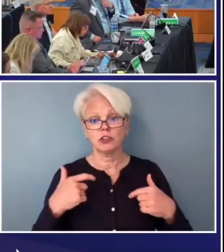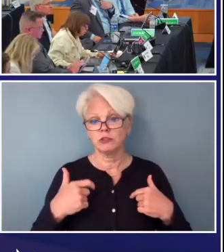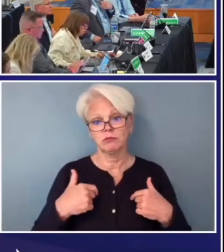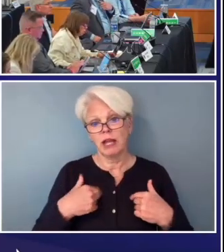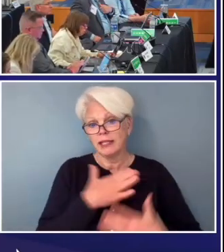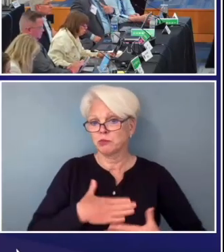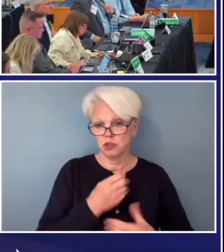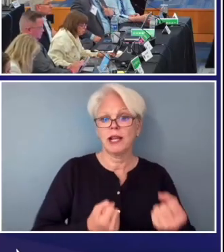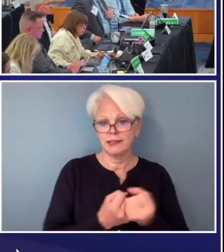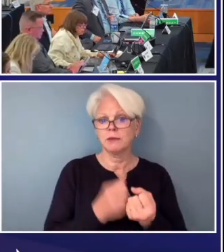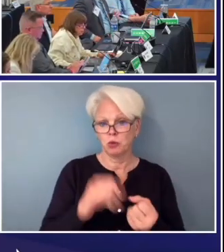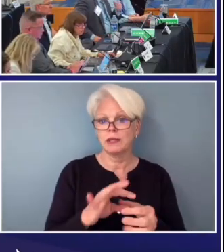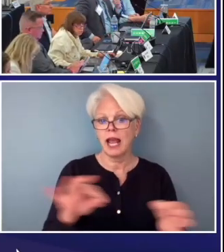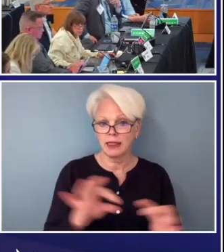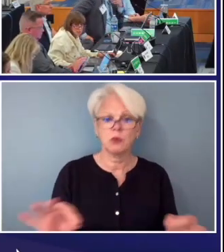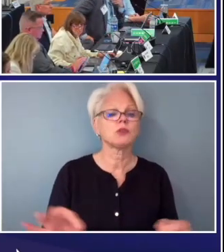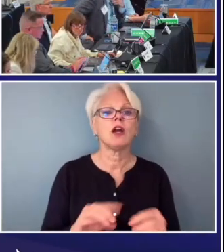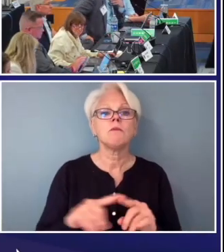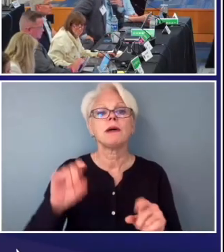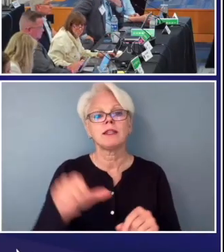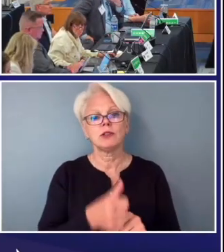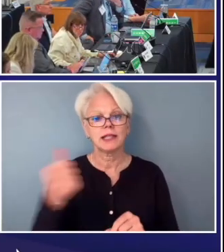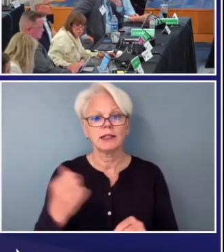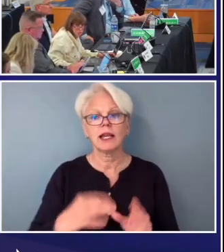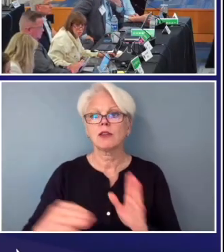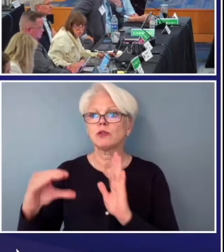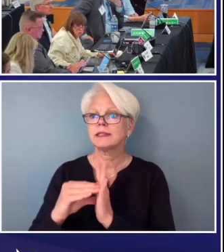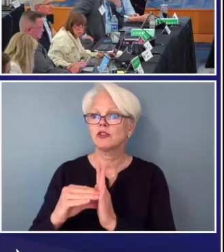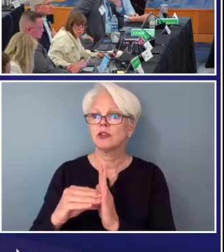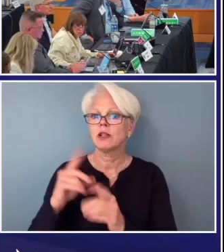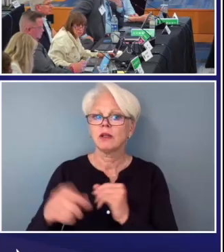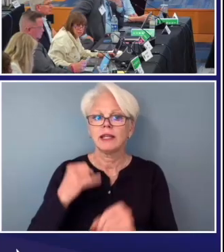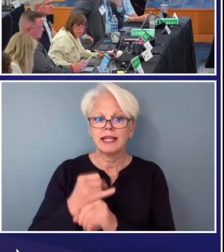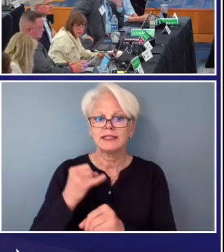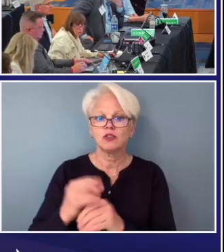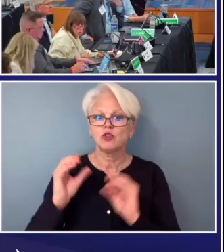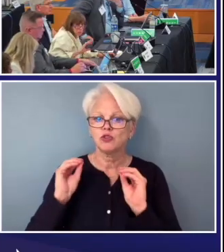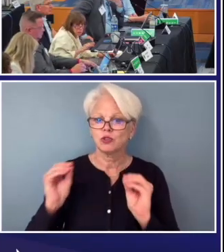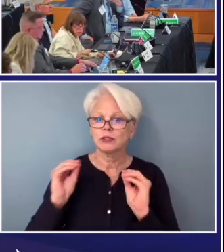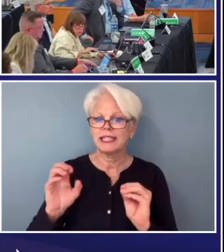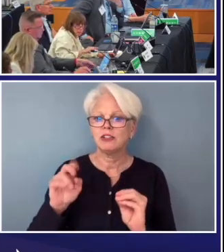Um, there is another section on institutional teachouts, and again, I know it's outside,